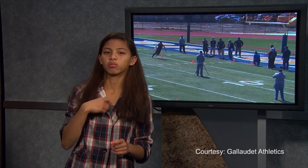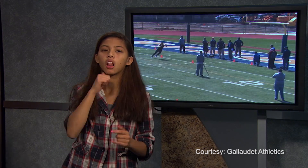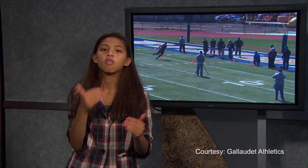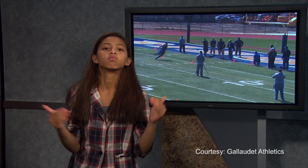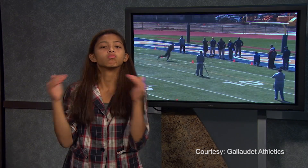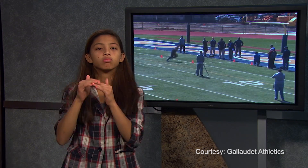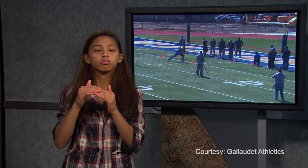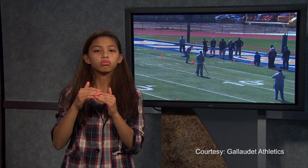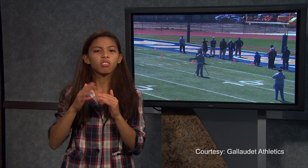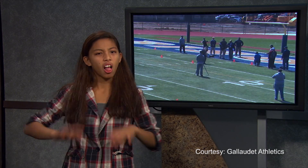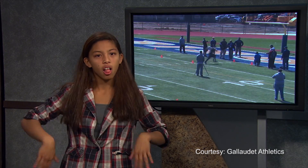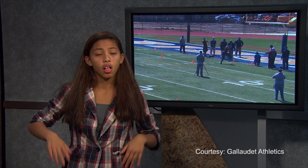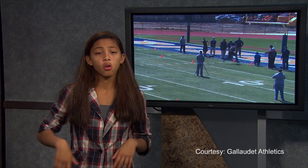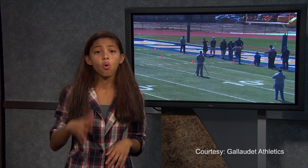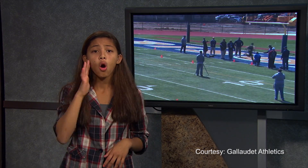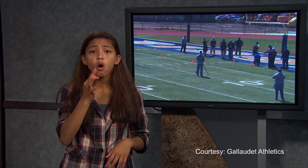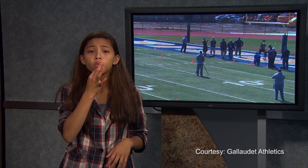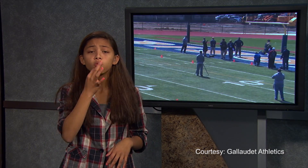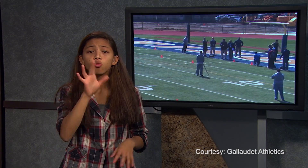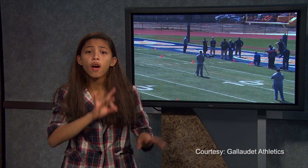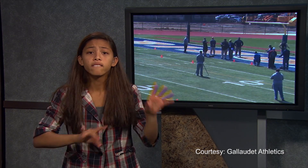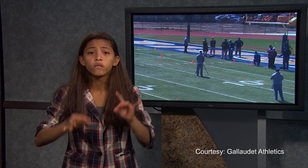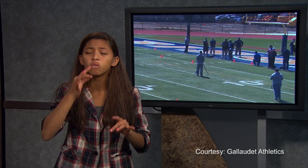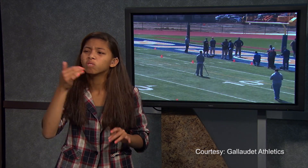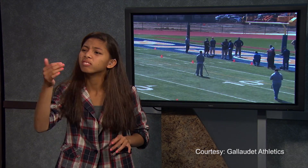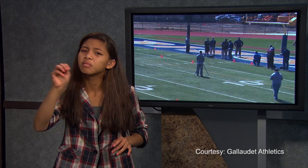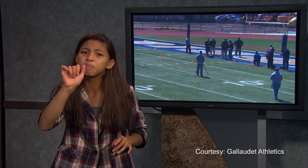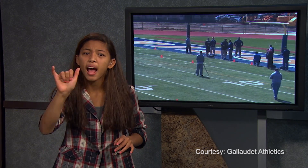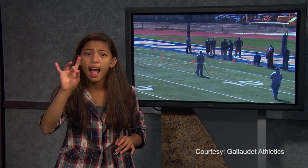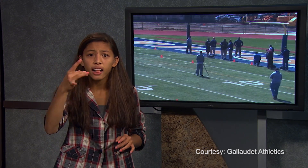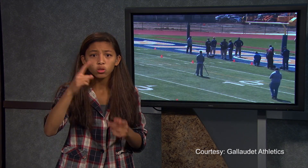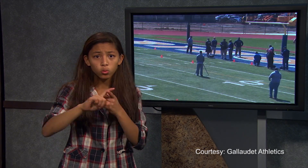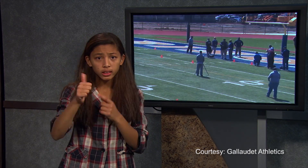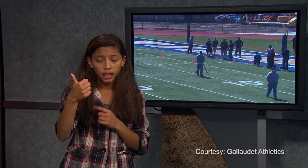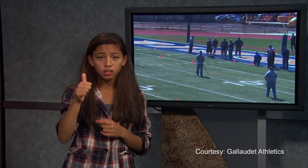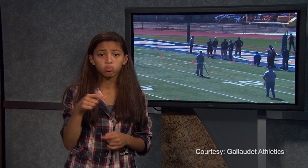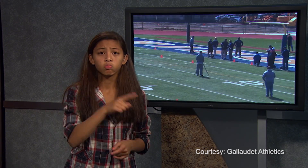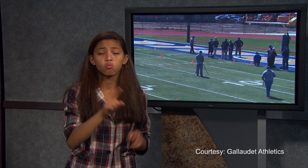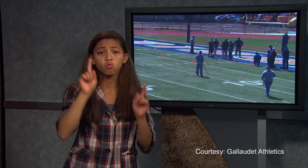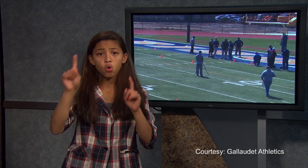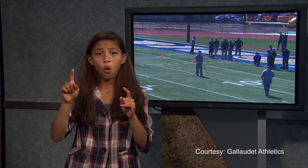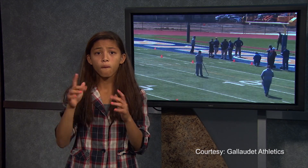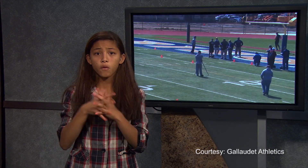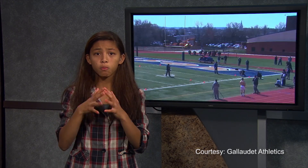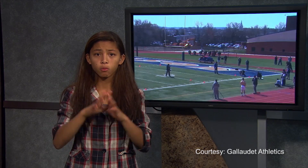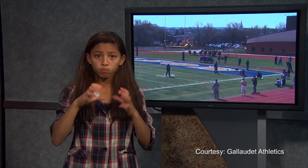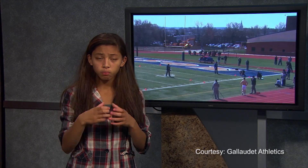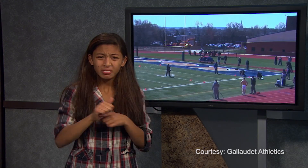ON HIMSELF. TO PREPARE FOR THE UPCOMING DRAFT FROM MAY EIGHTH TO THE TENTH, TALAAT PRACTICES